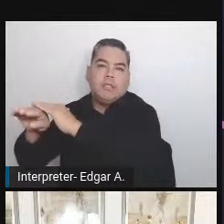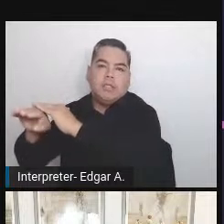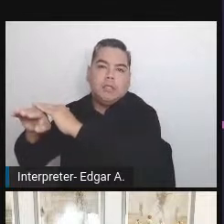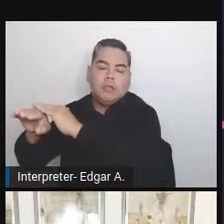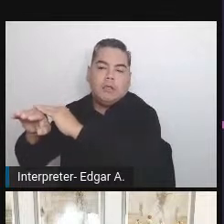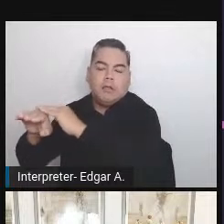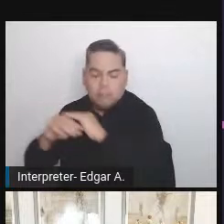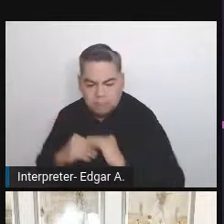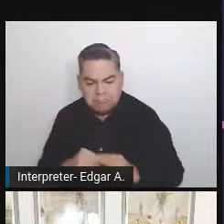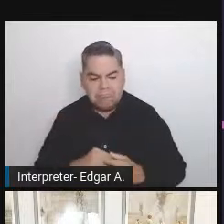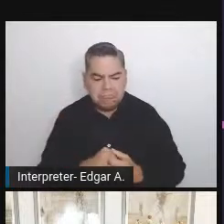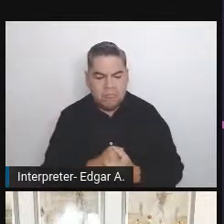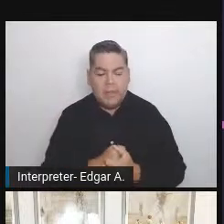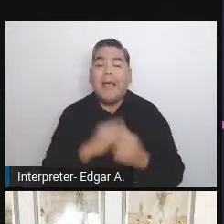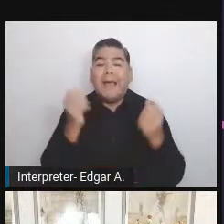cases slapped on the end of the whole process.